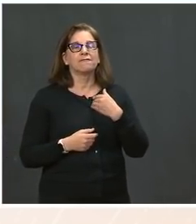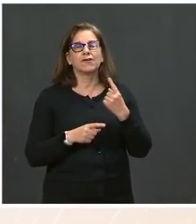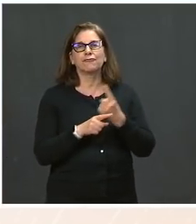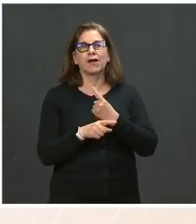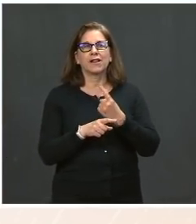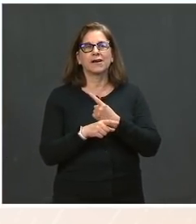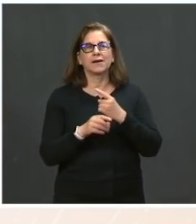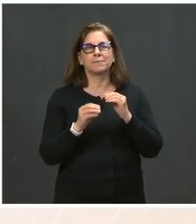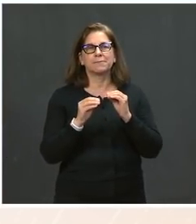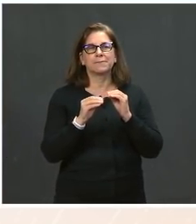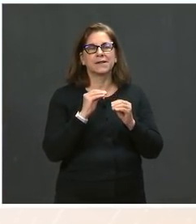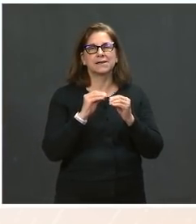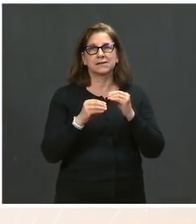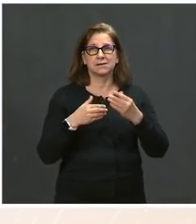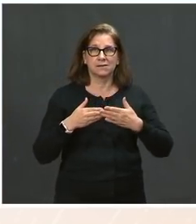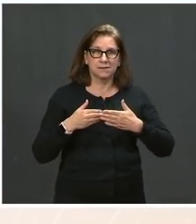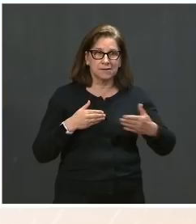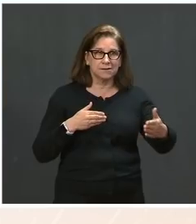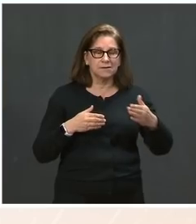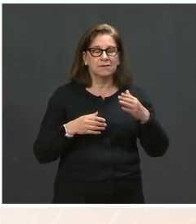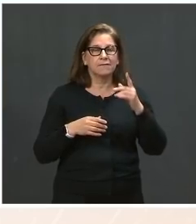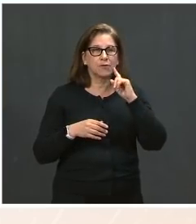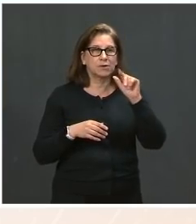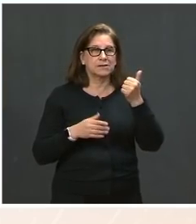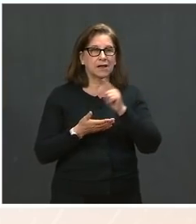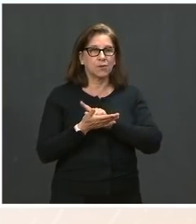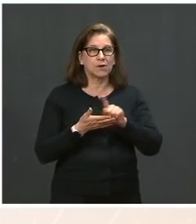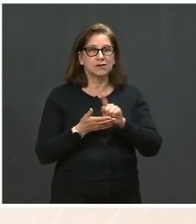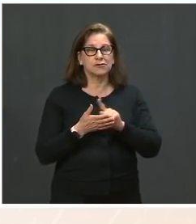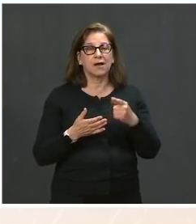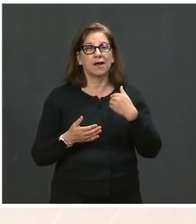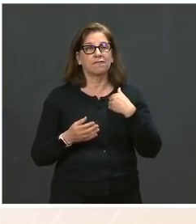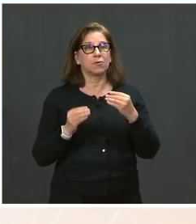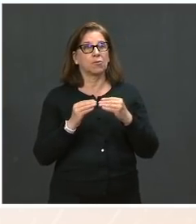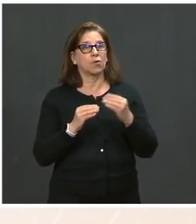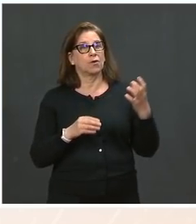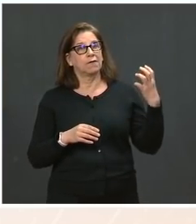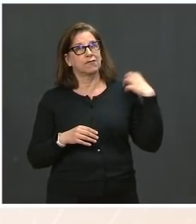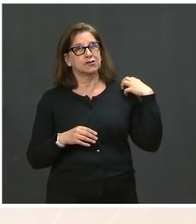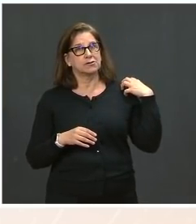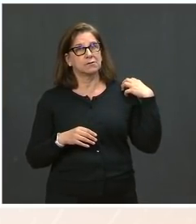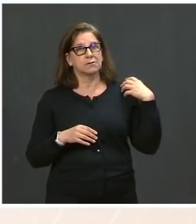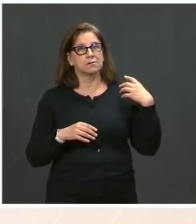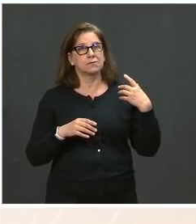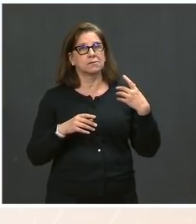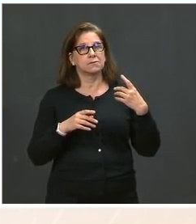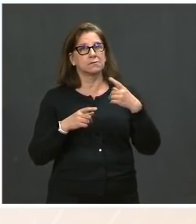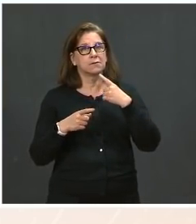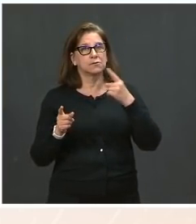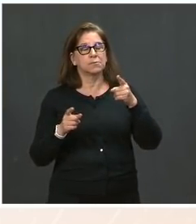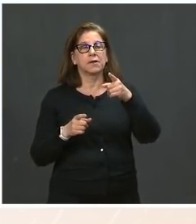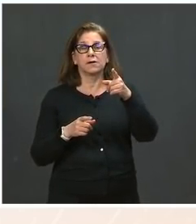But we can get you a more official -- The Press: new construction going on. There's something that's really -- as opposed to, like, regular happenings.